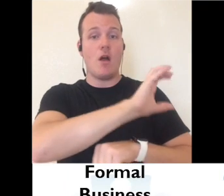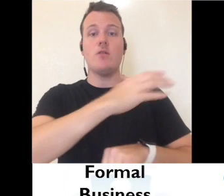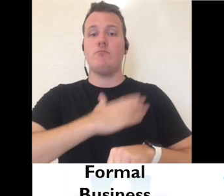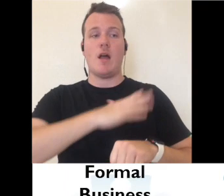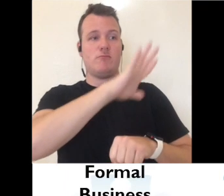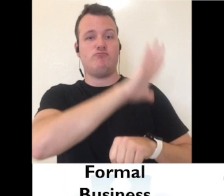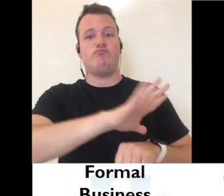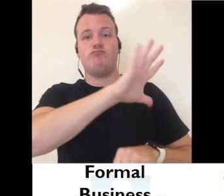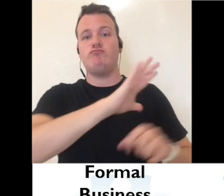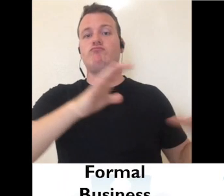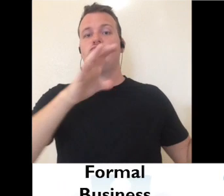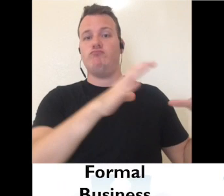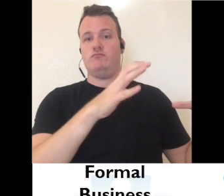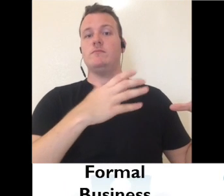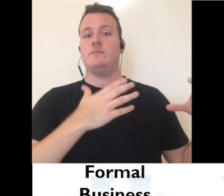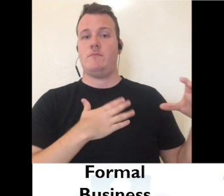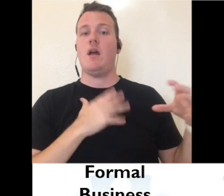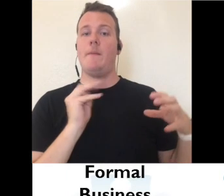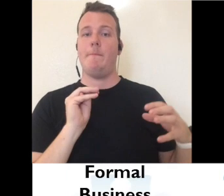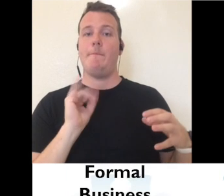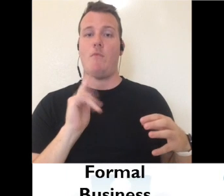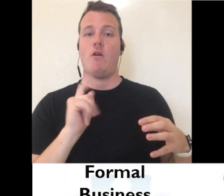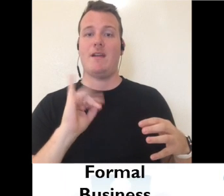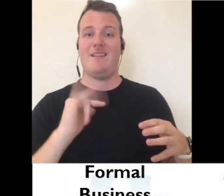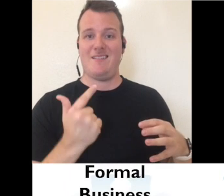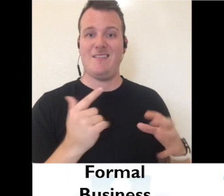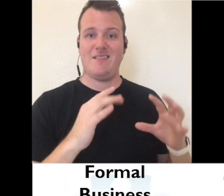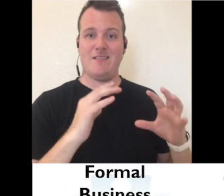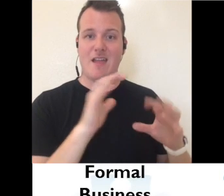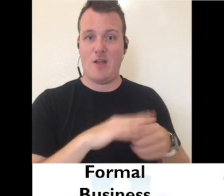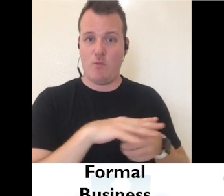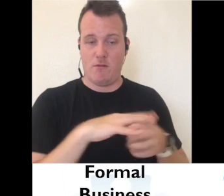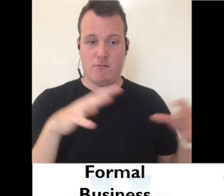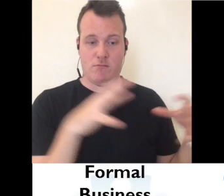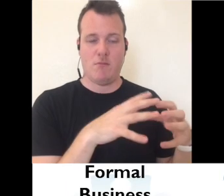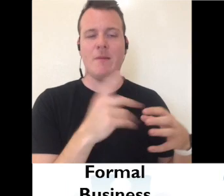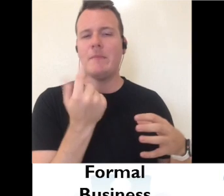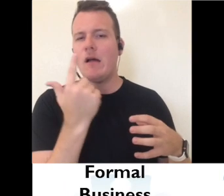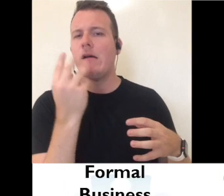area and even a little bit west of town to the interstate as well. Those of you